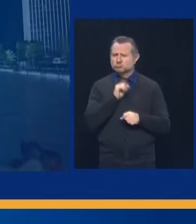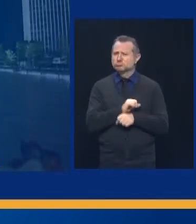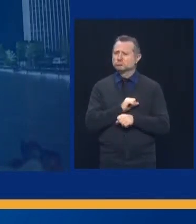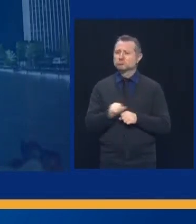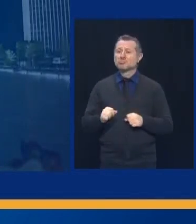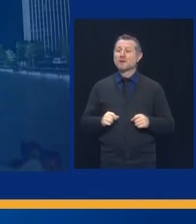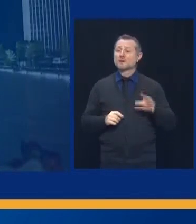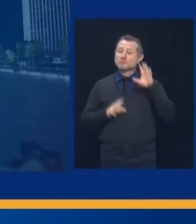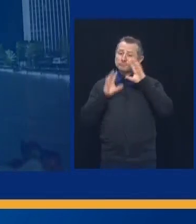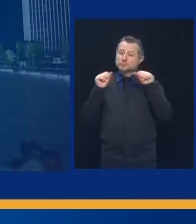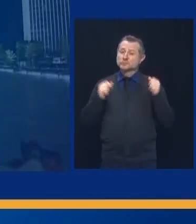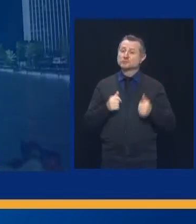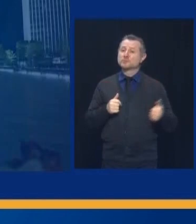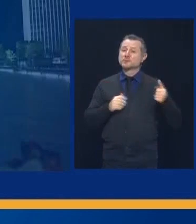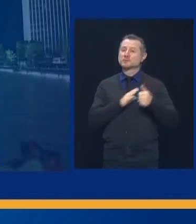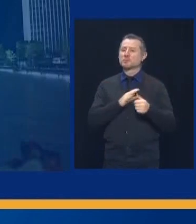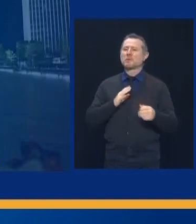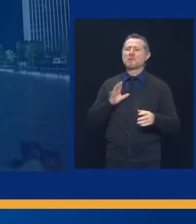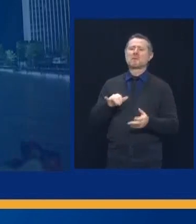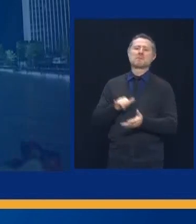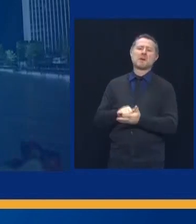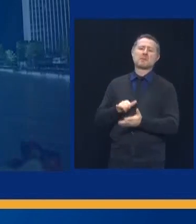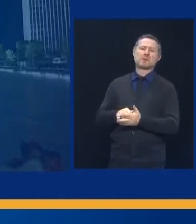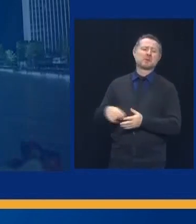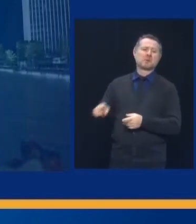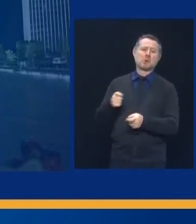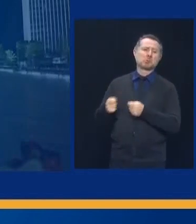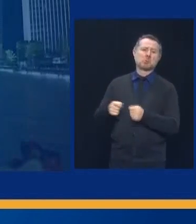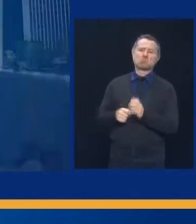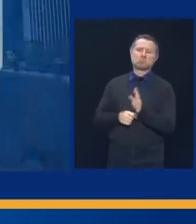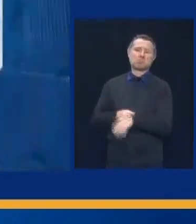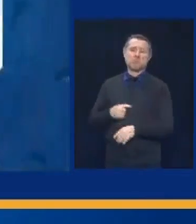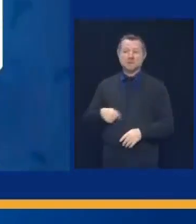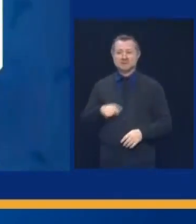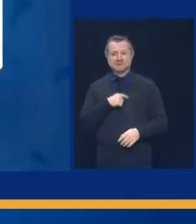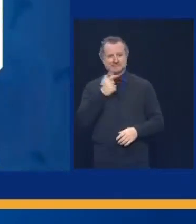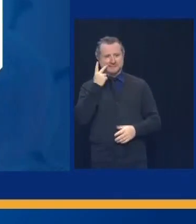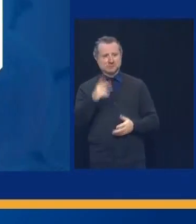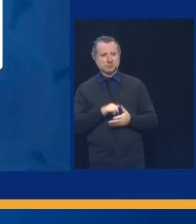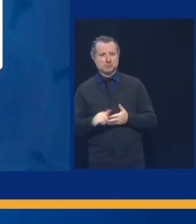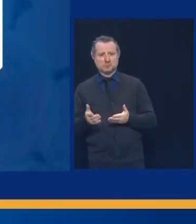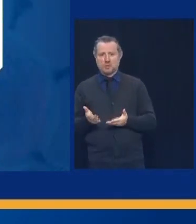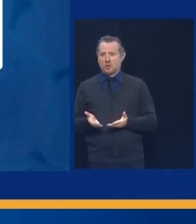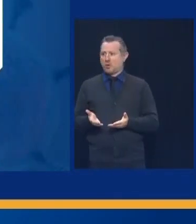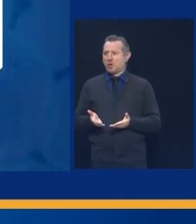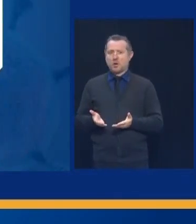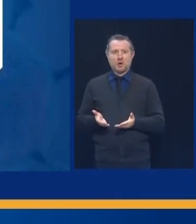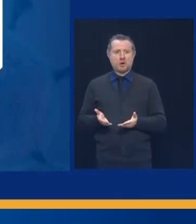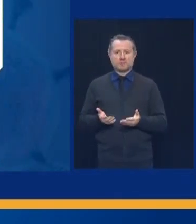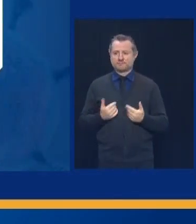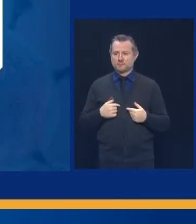VIRUS.yWrñ AND WE'RE CONTROLLING IT NOW. CHIEF OF STAFF SAYS YOU CAN'T